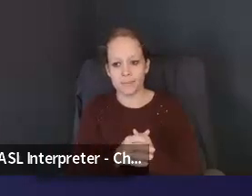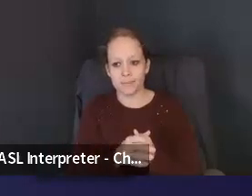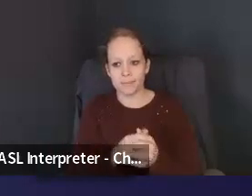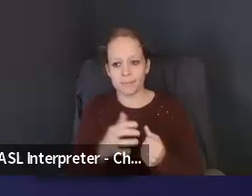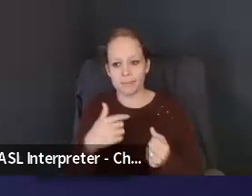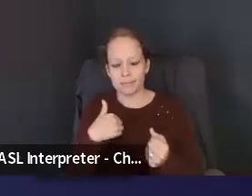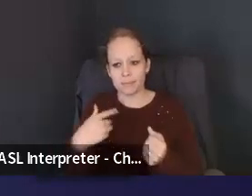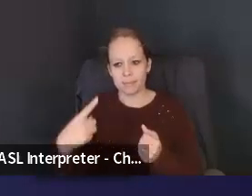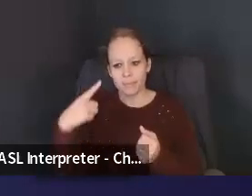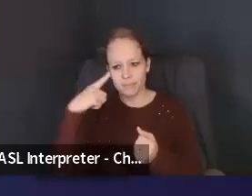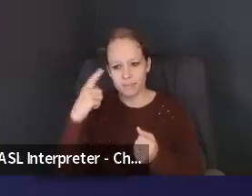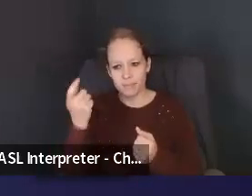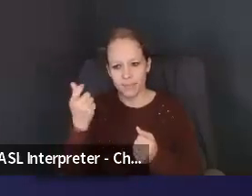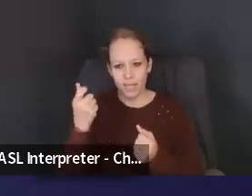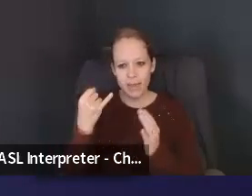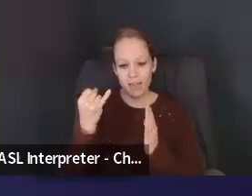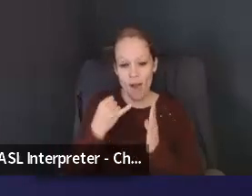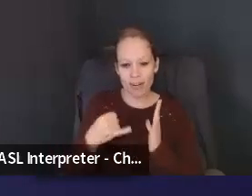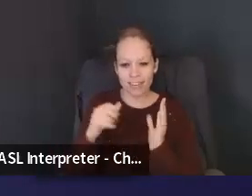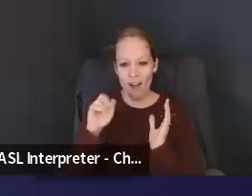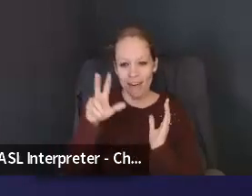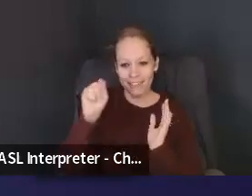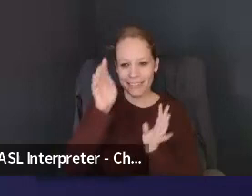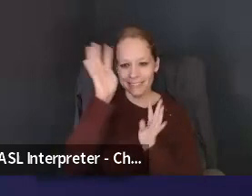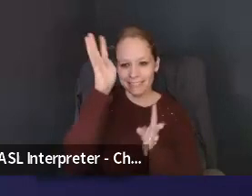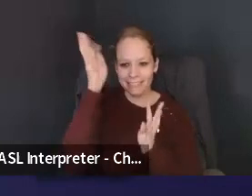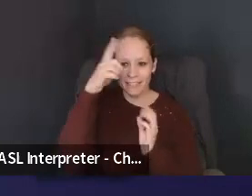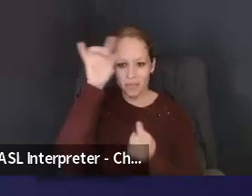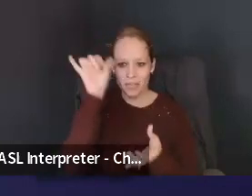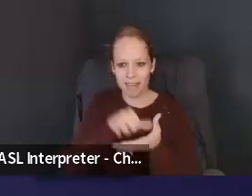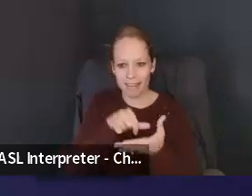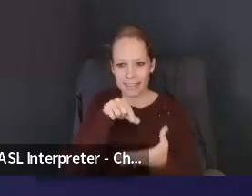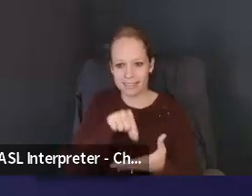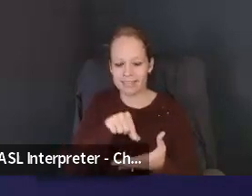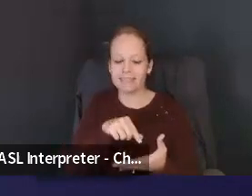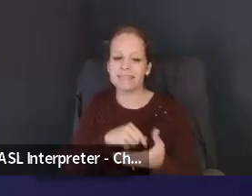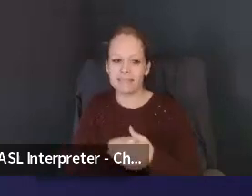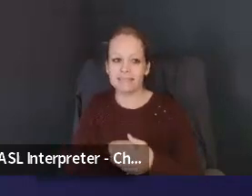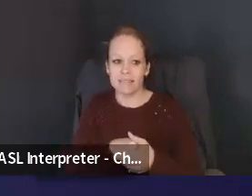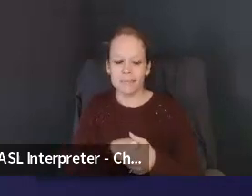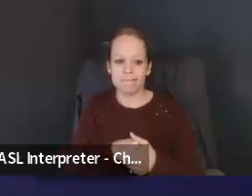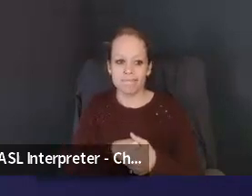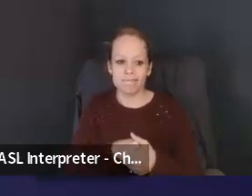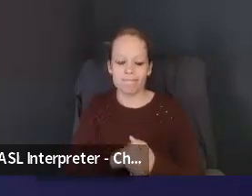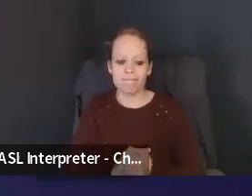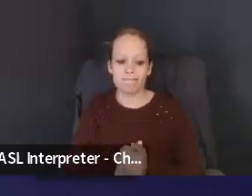little bit of an art there. Again, we're going back to the art of the proposal in saying why